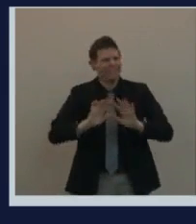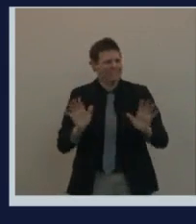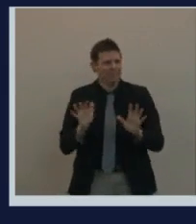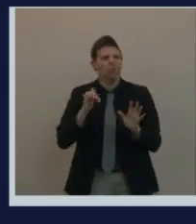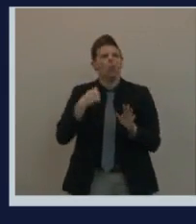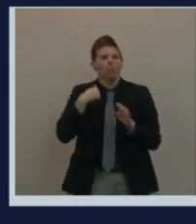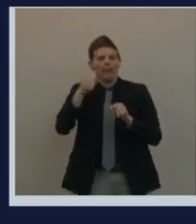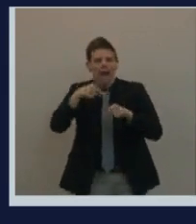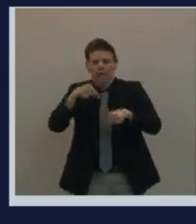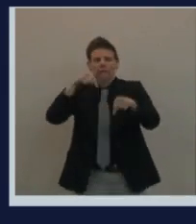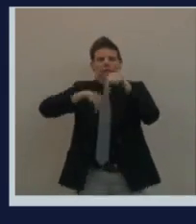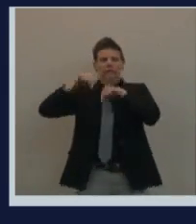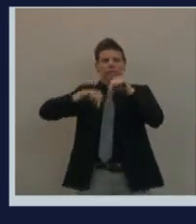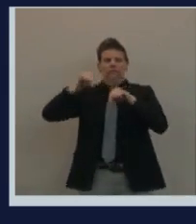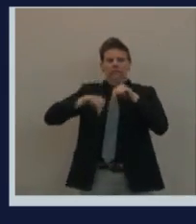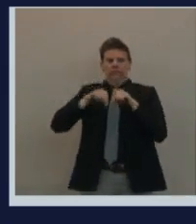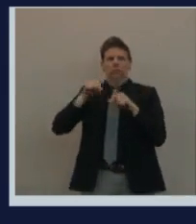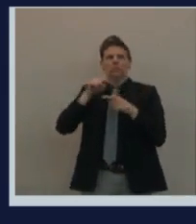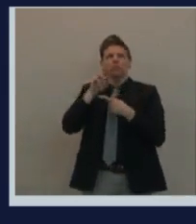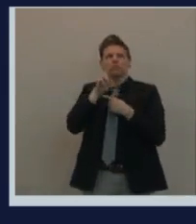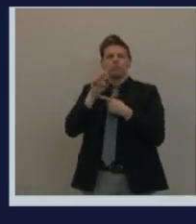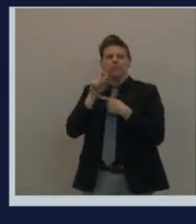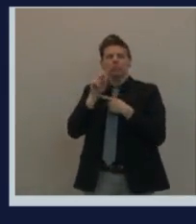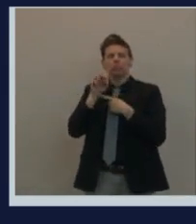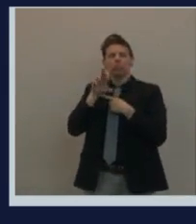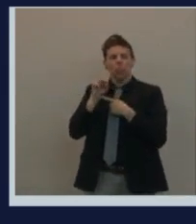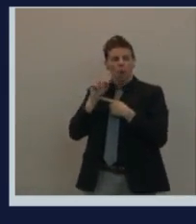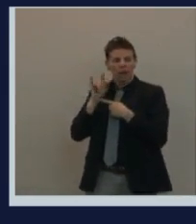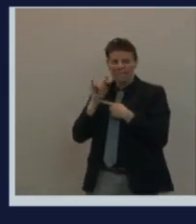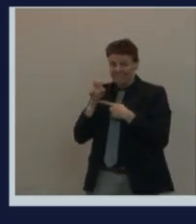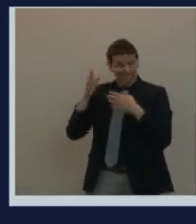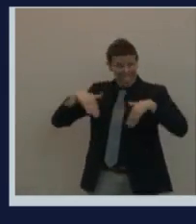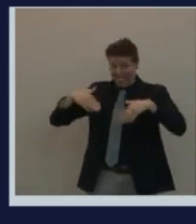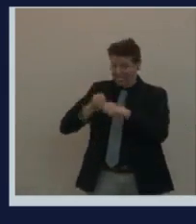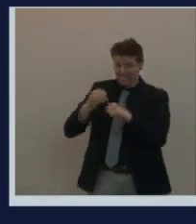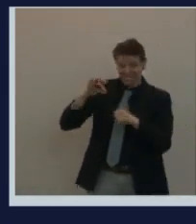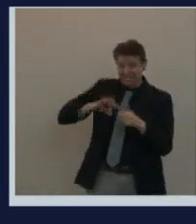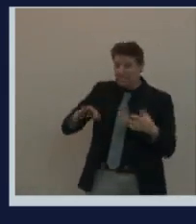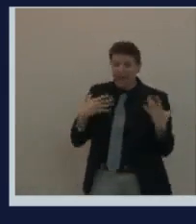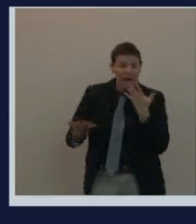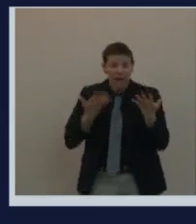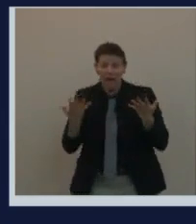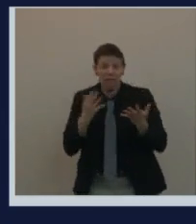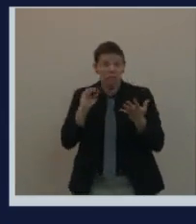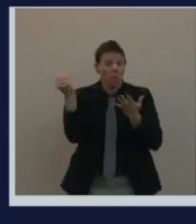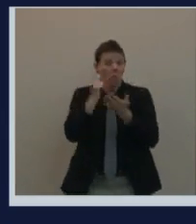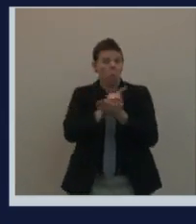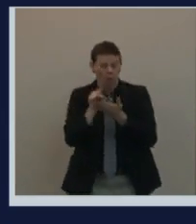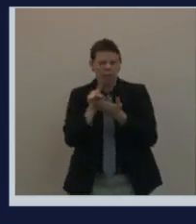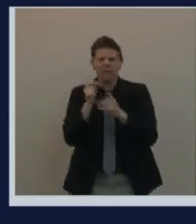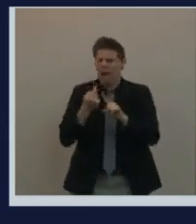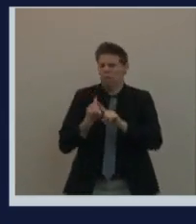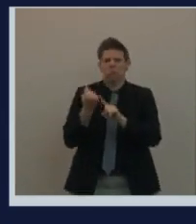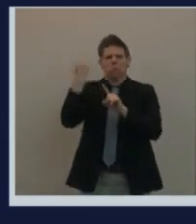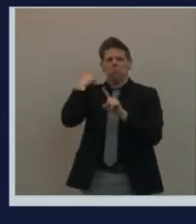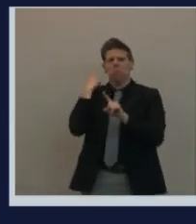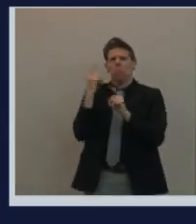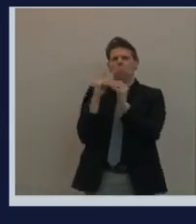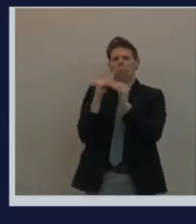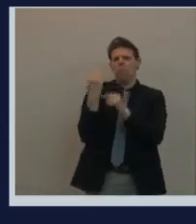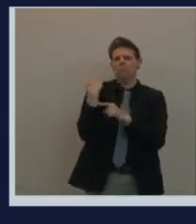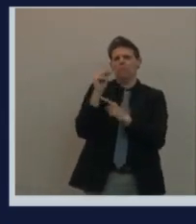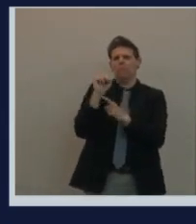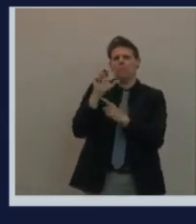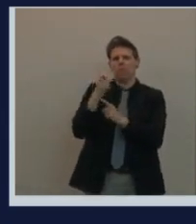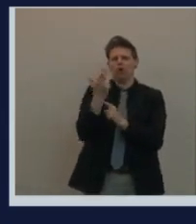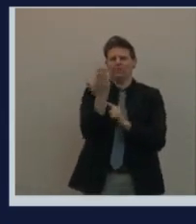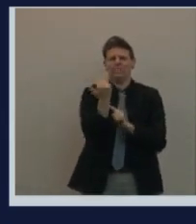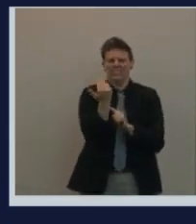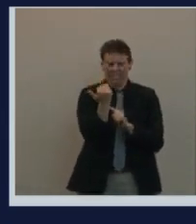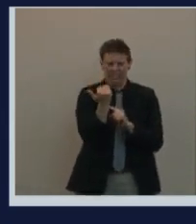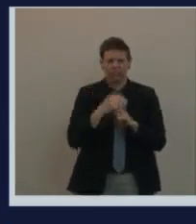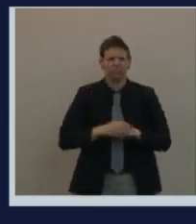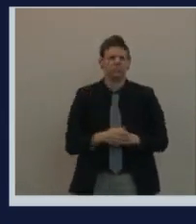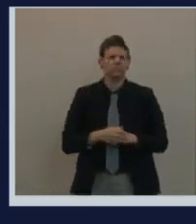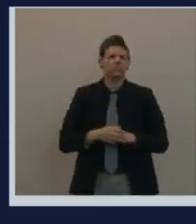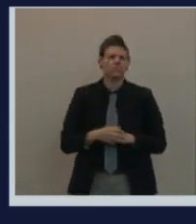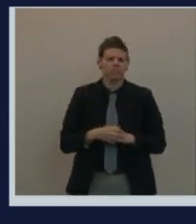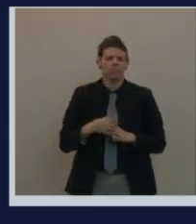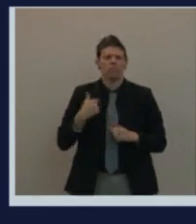SO WE CAN DO THAT BY MAKING SURE THAT YOU DON’T LOSE A WEEK OF BENEFITS AND WE ARE TRYING TO MAKE THAT RETROACTIVE TO FOLKS WHO DIDN’T GET THE BENEFIT OF THAT AND LOST A WEEK OF INCOME.